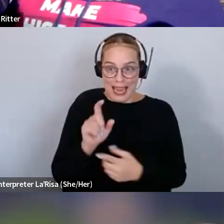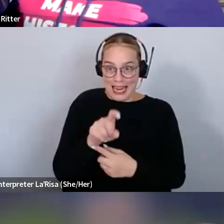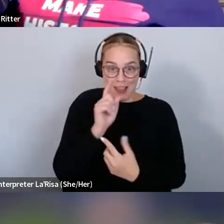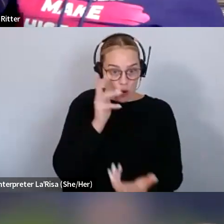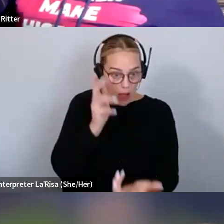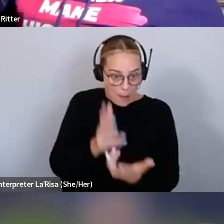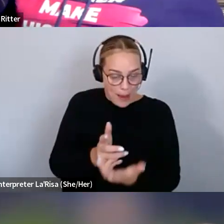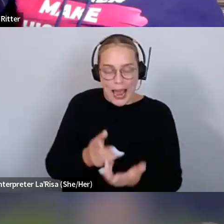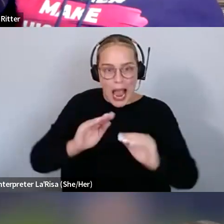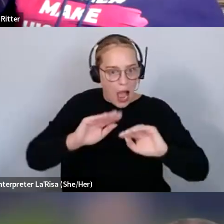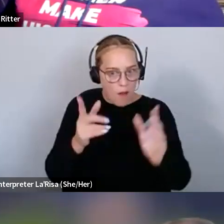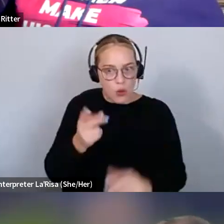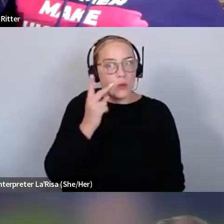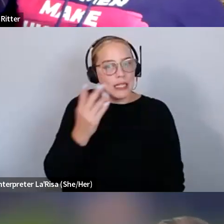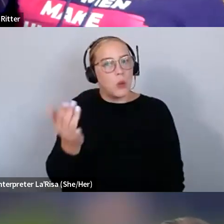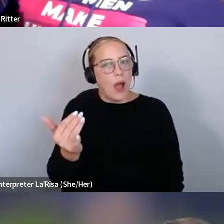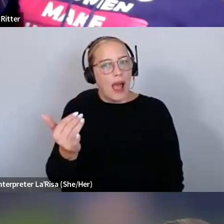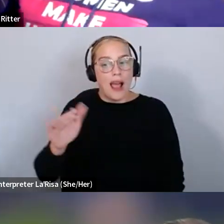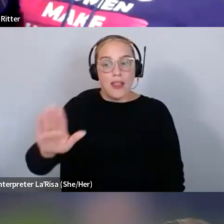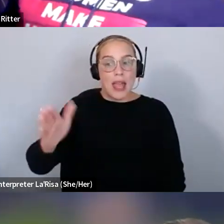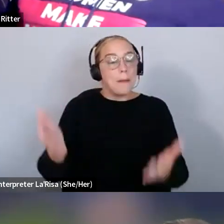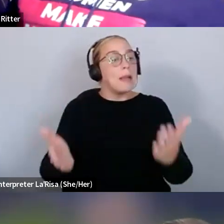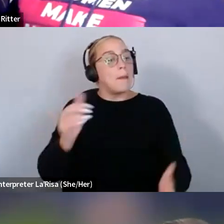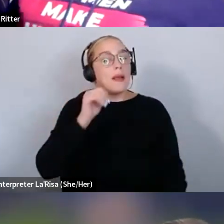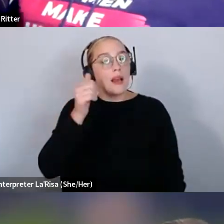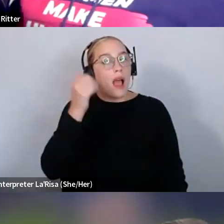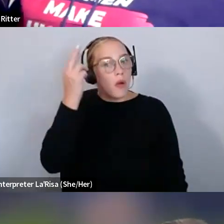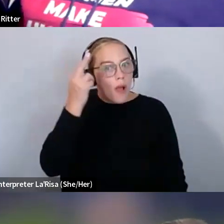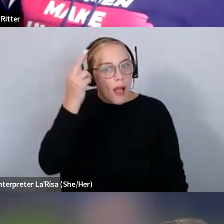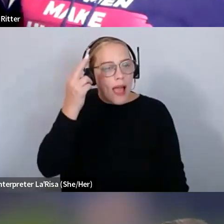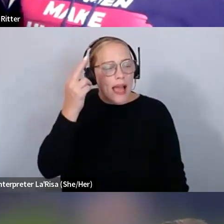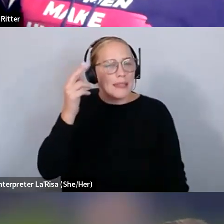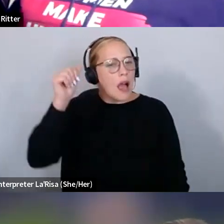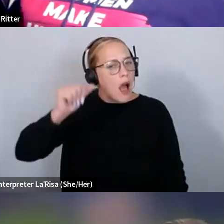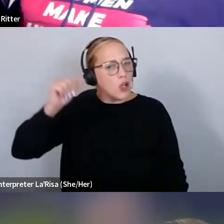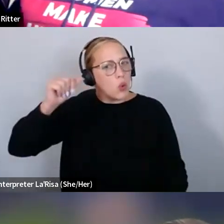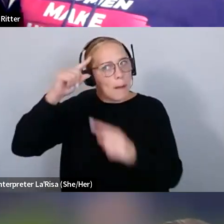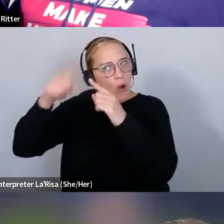to the first floor. Why? My disability is obvious and the need for the